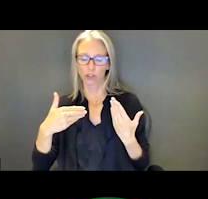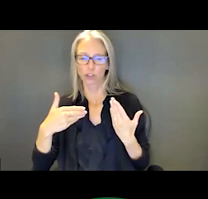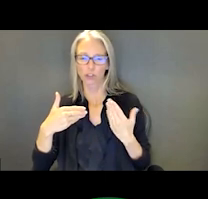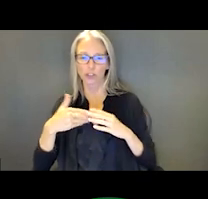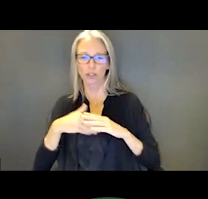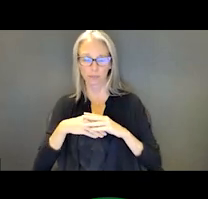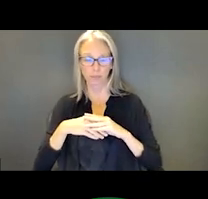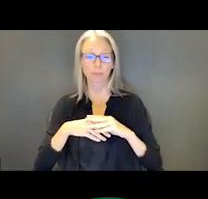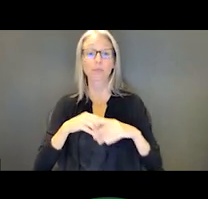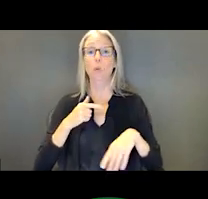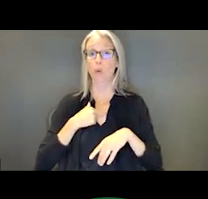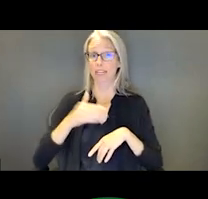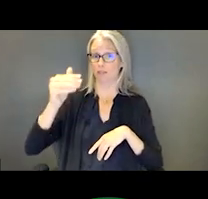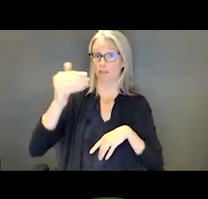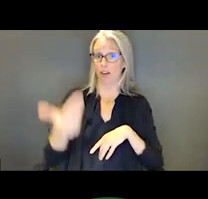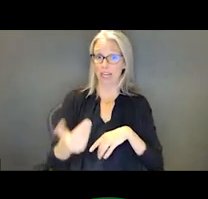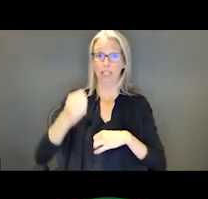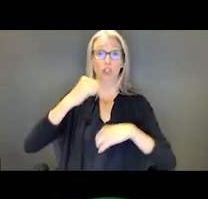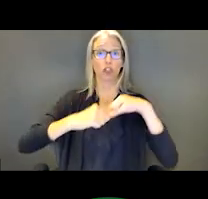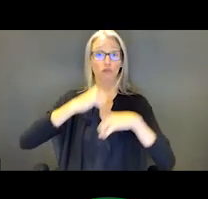to join the training to see a construction contractor.